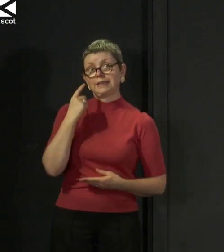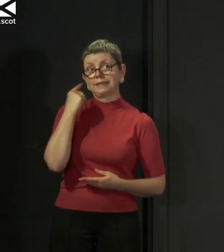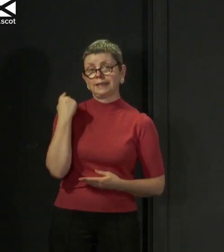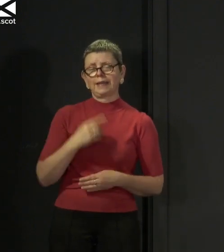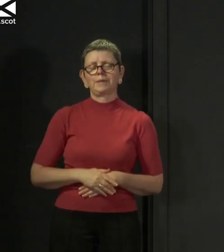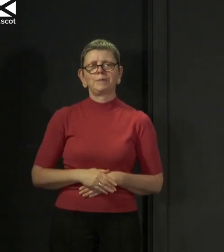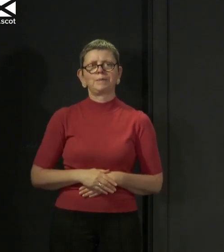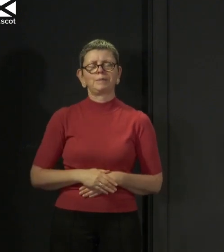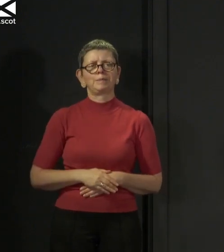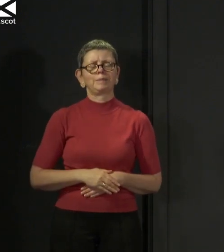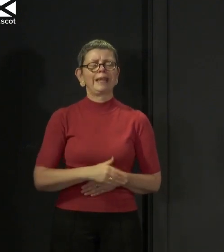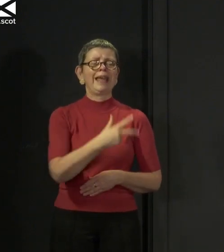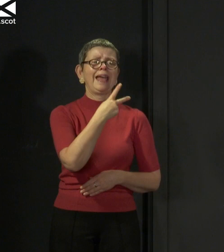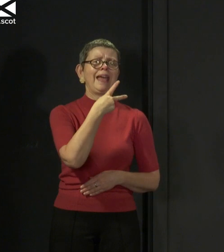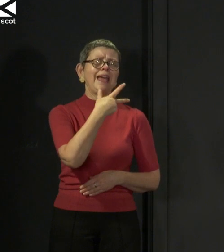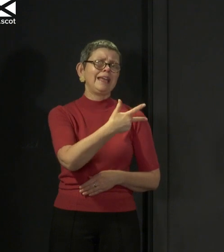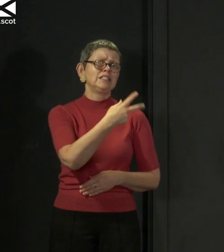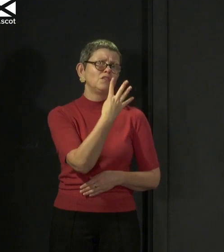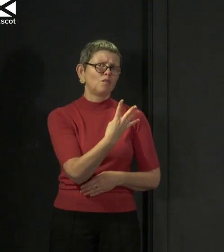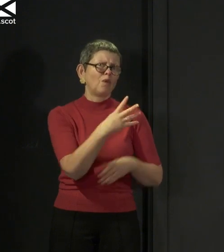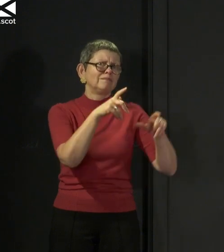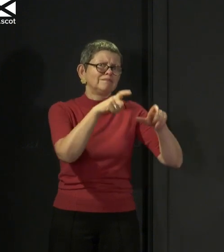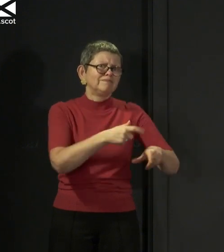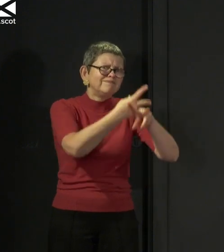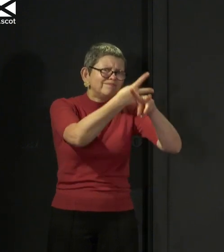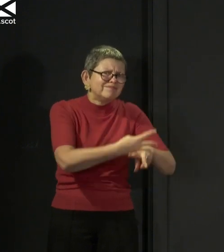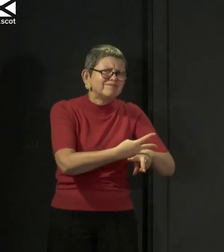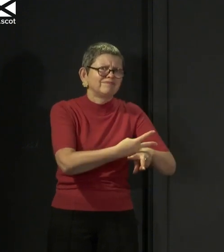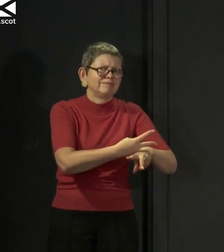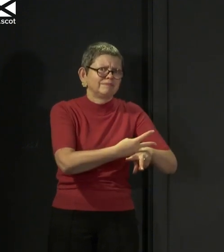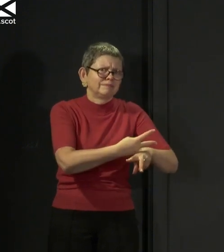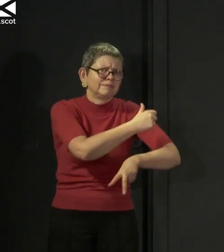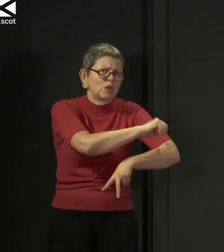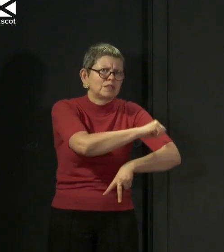A total of 84 people last night were in intensive care with confirmed or suspected COVID-19.